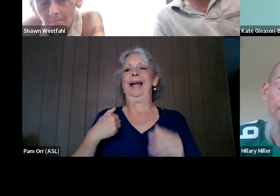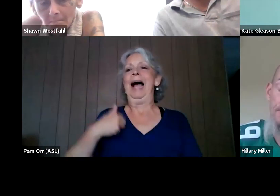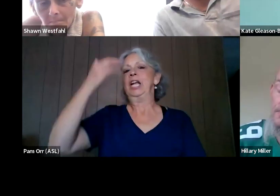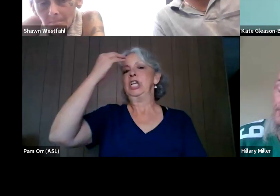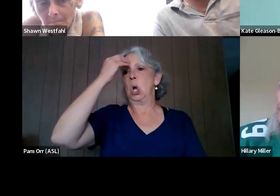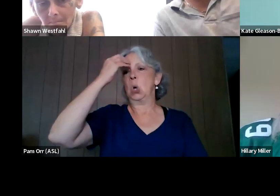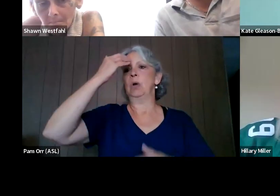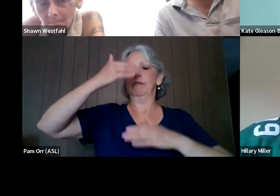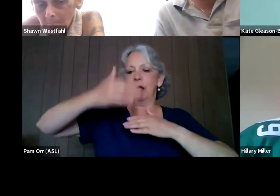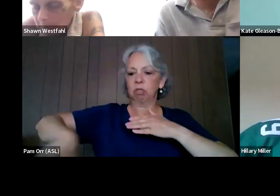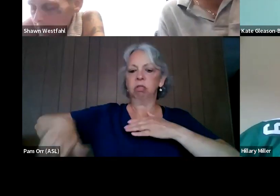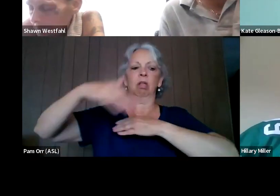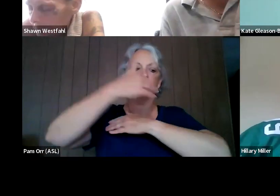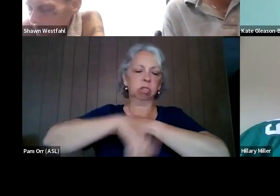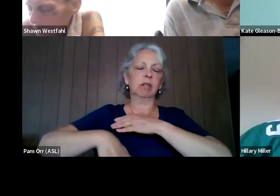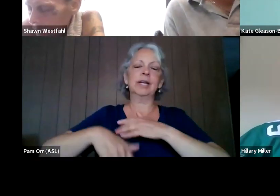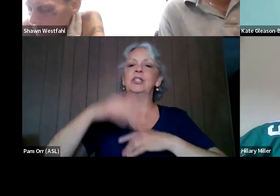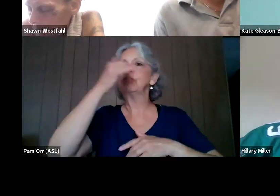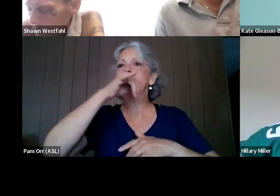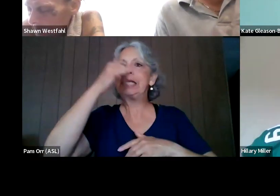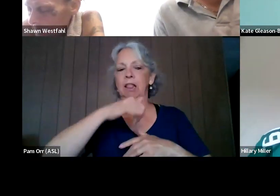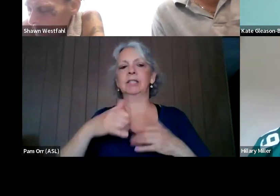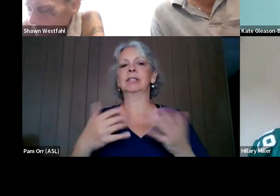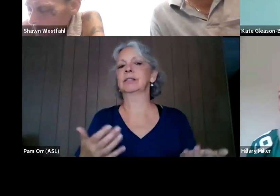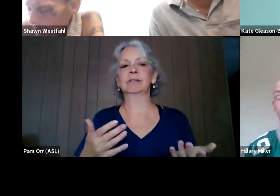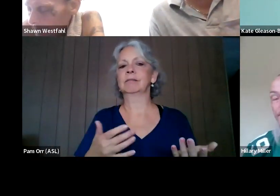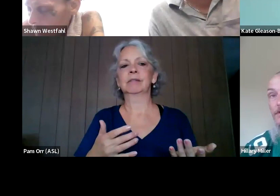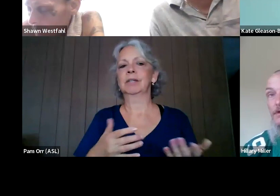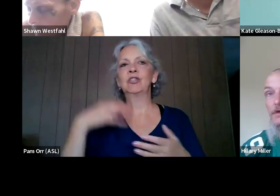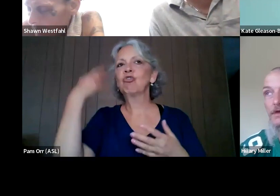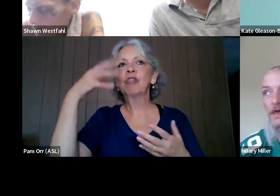It's almost ridiculous. It's just crazy.